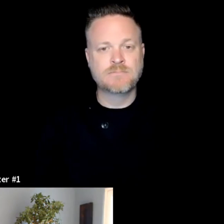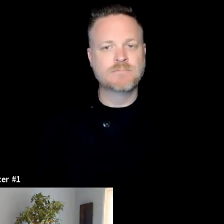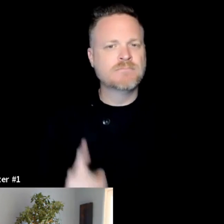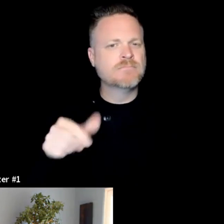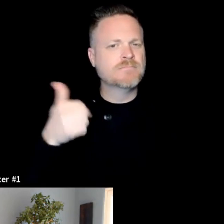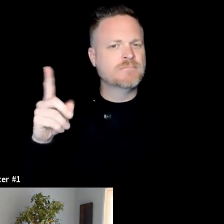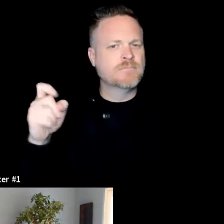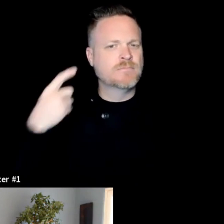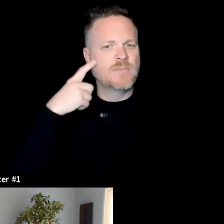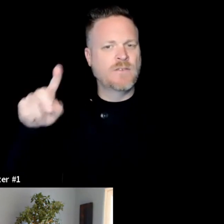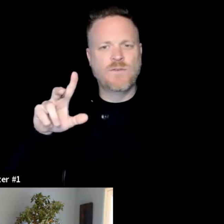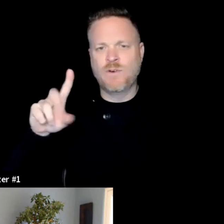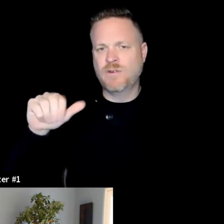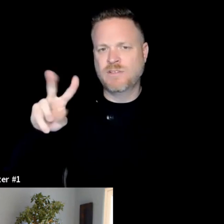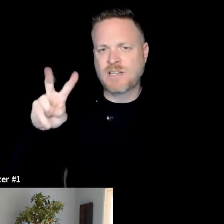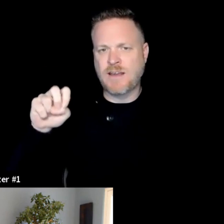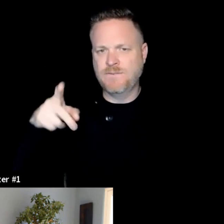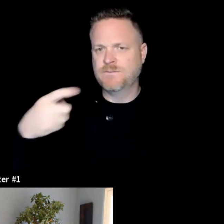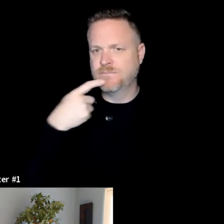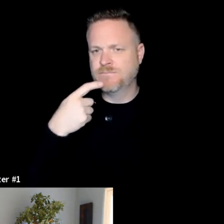is probably for Dave. It says, what I see with our